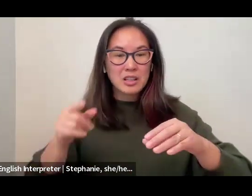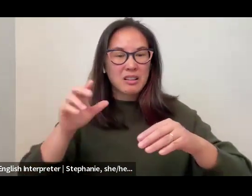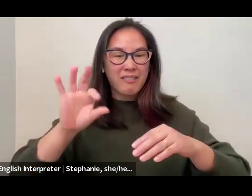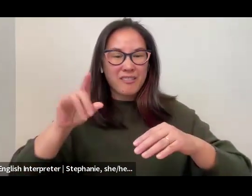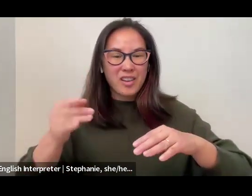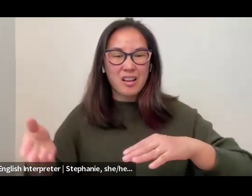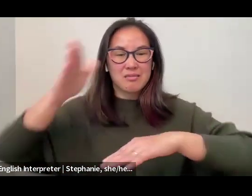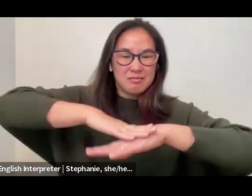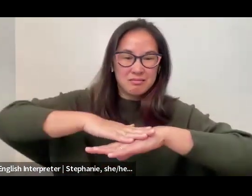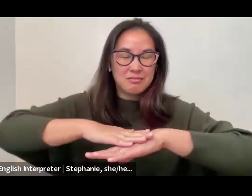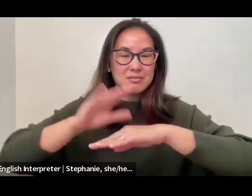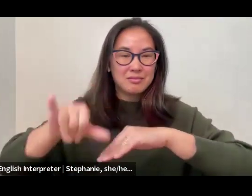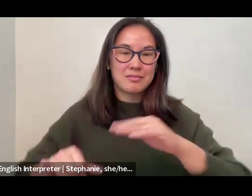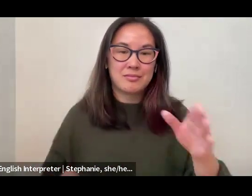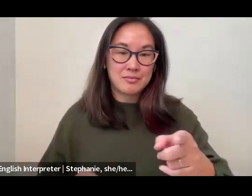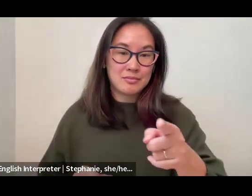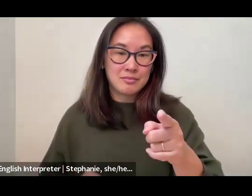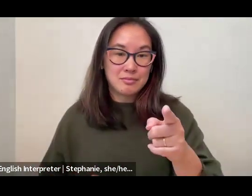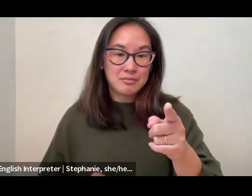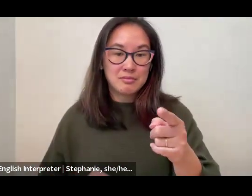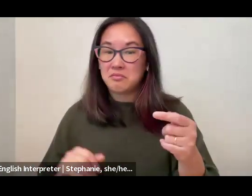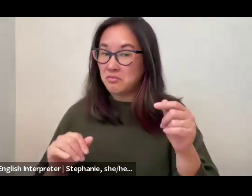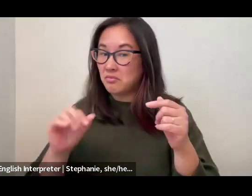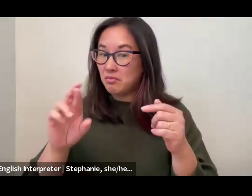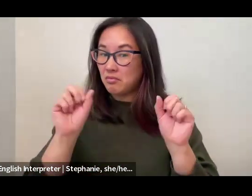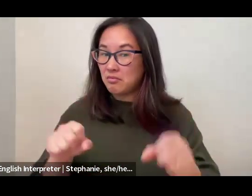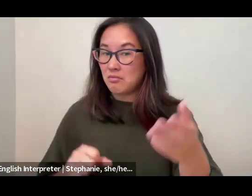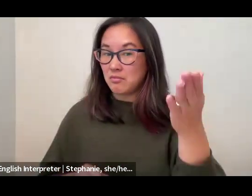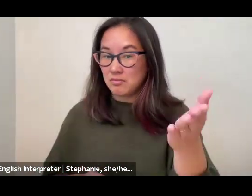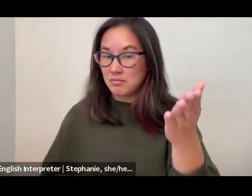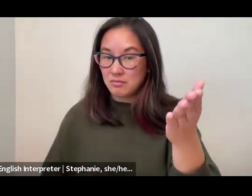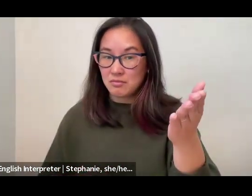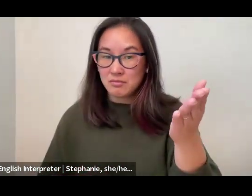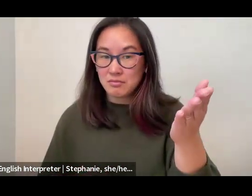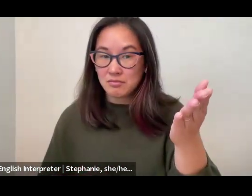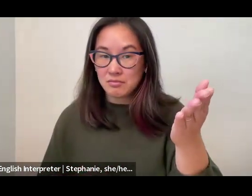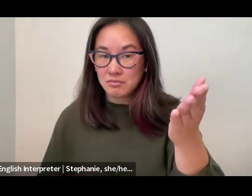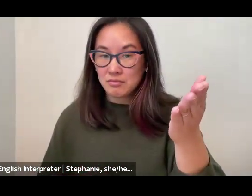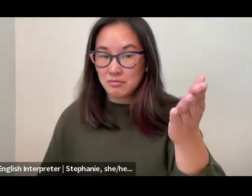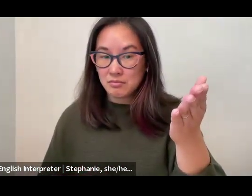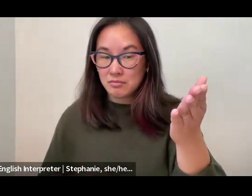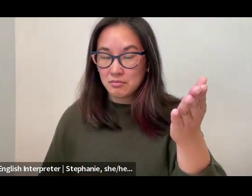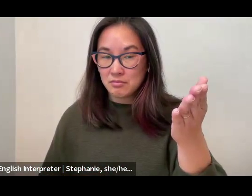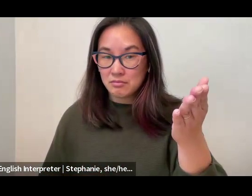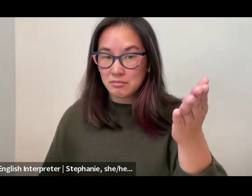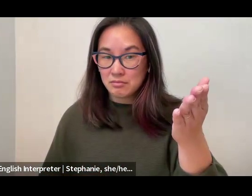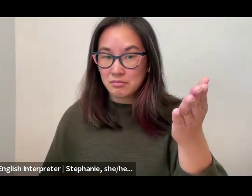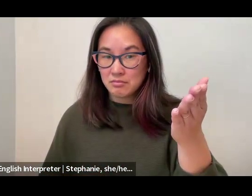Or you can get your foot, or your ankle, rather, and put it on your side. What you do from here is up to you.